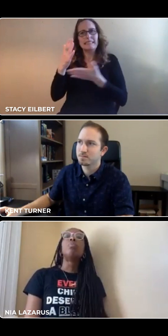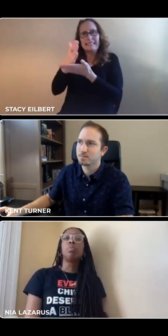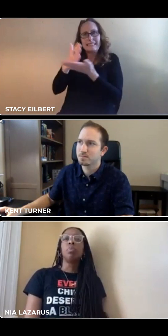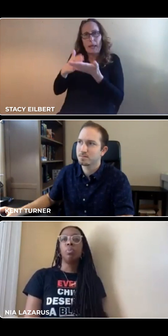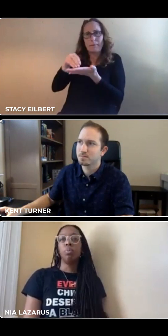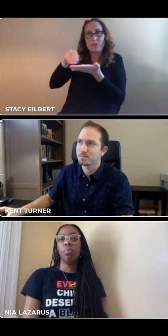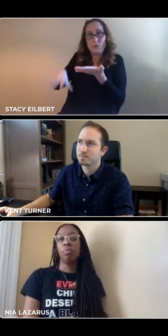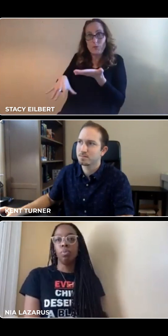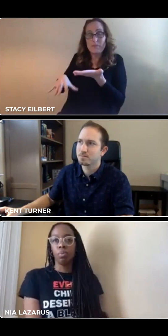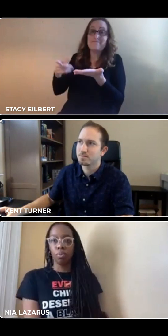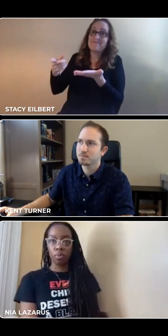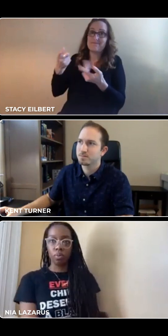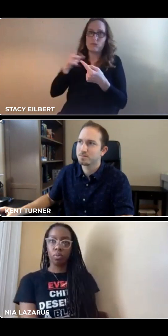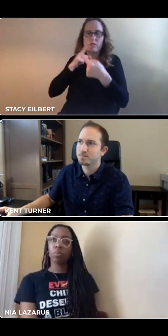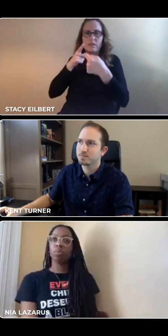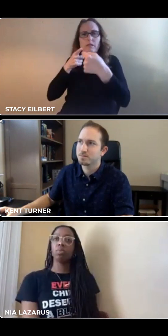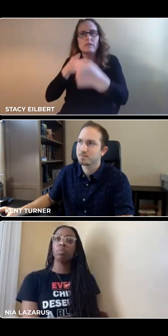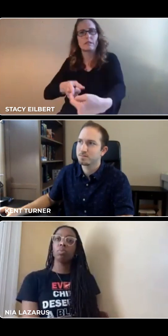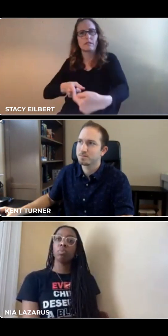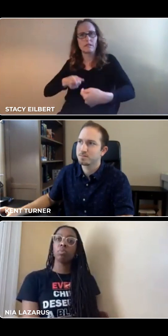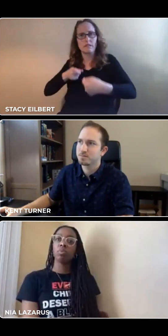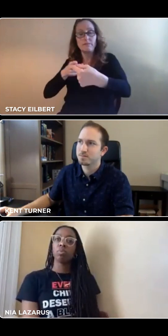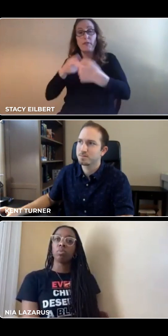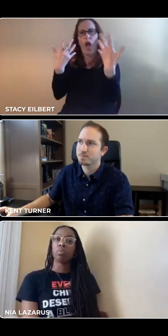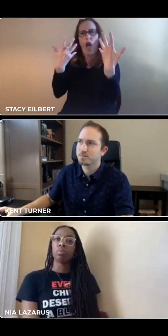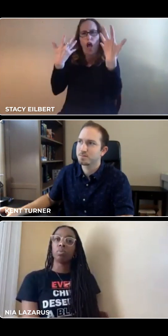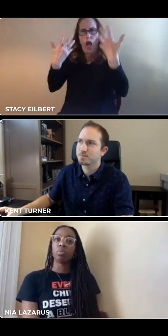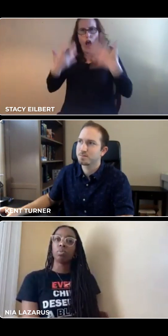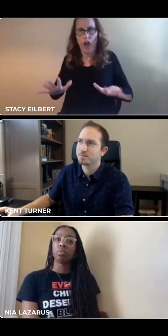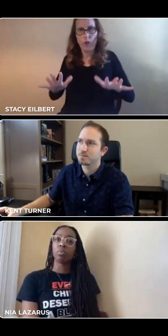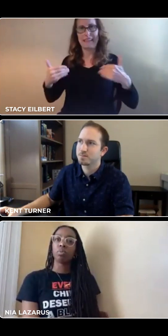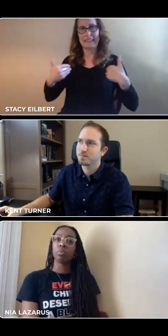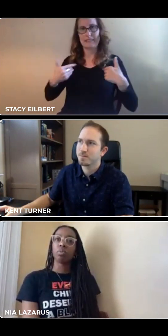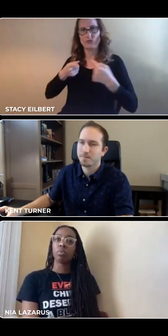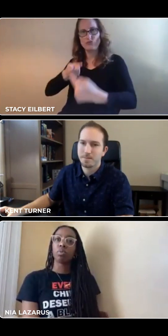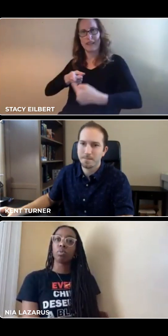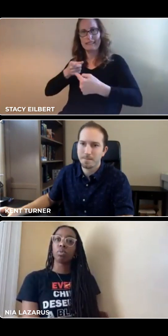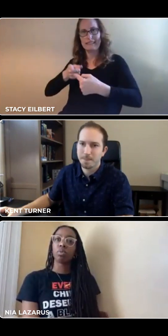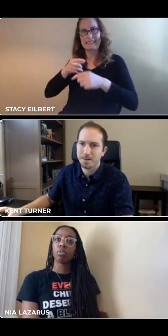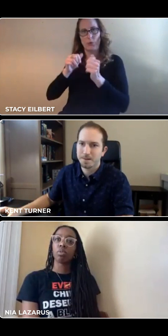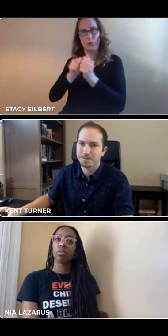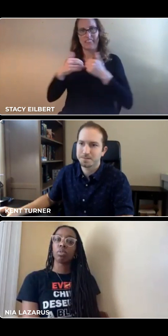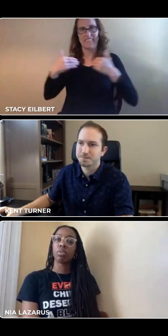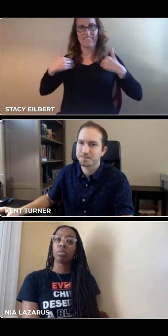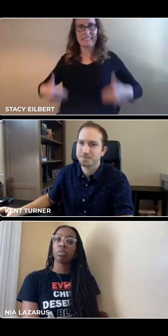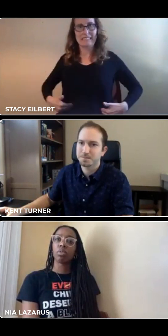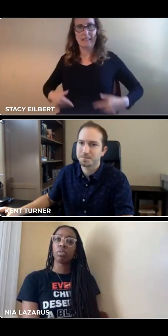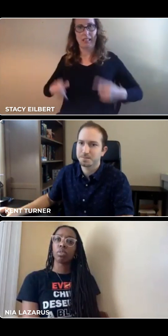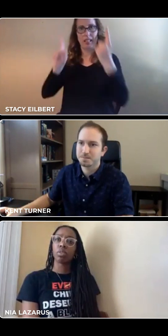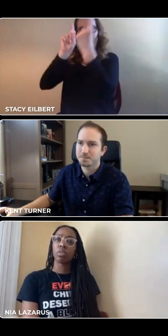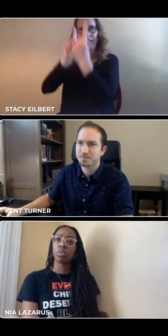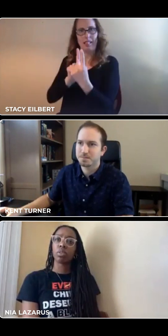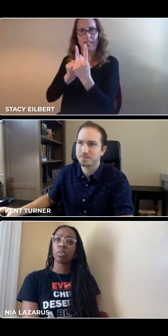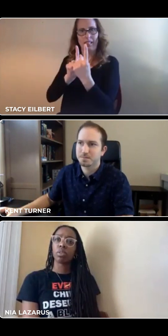There are some students who have already had a struggle,